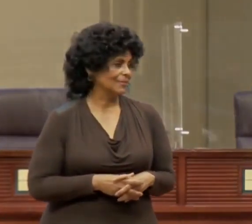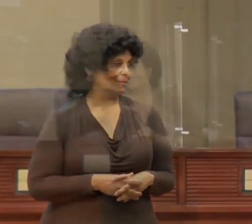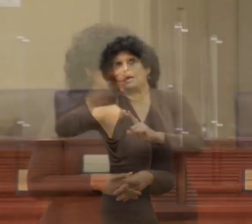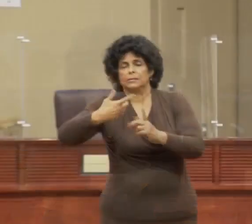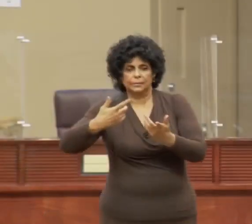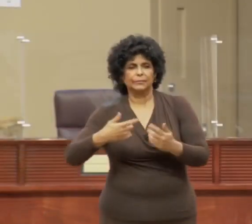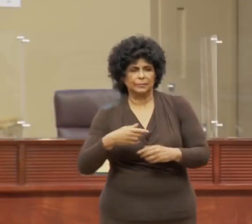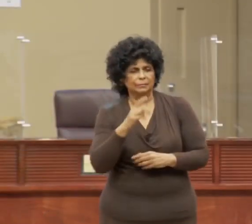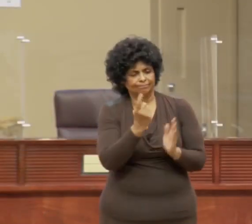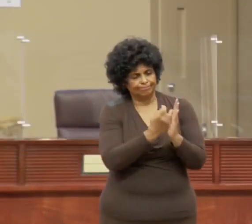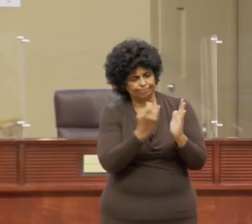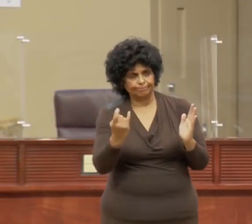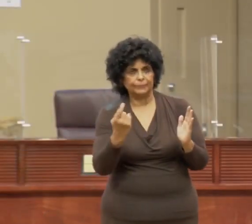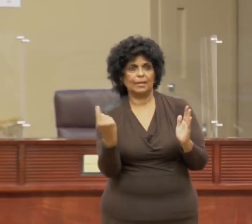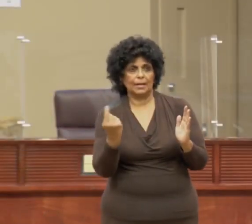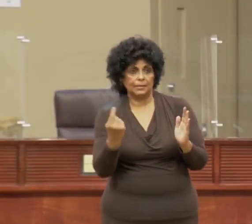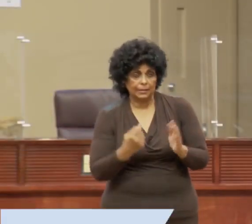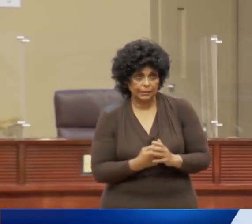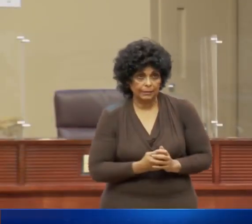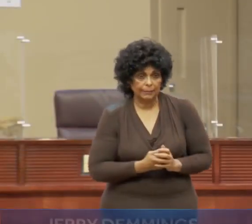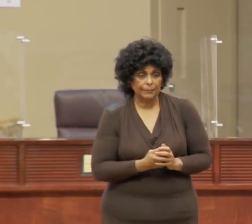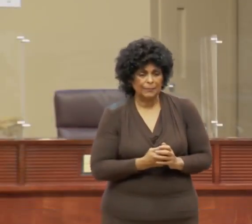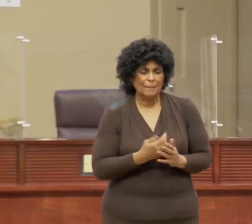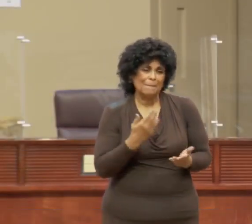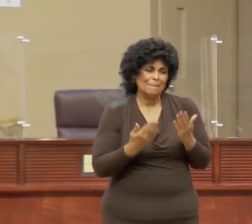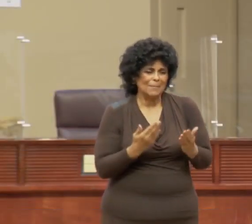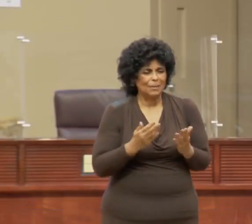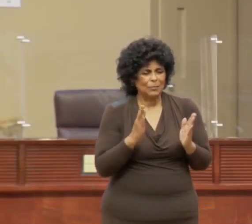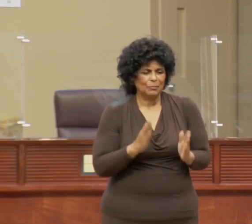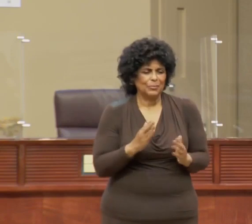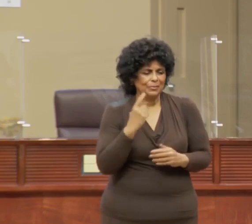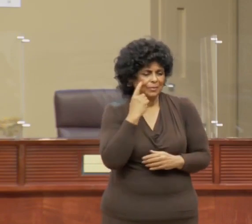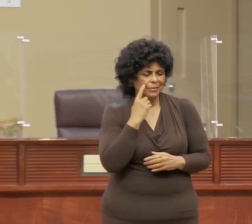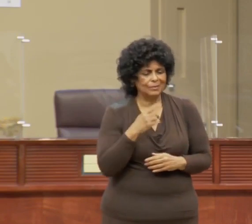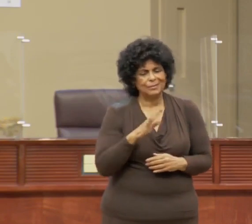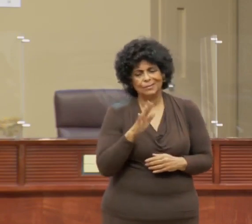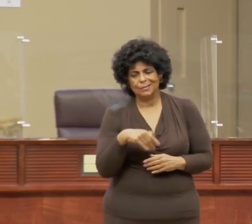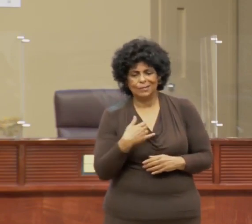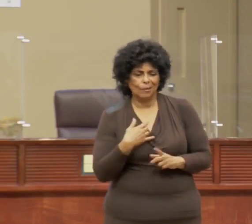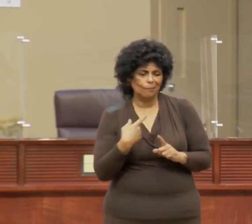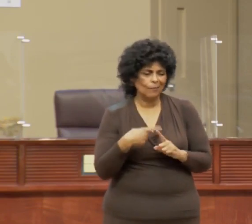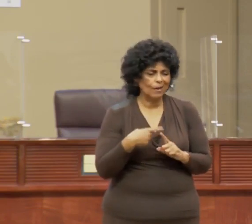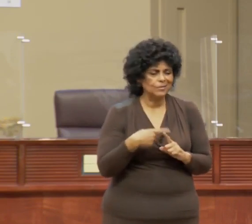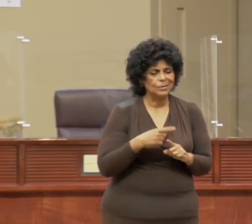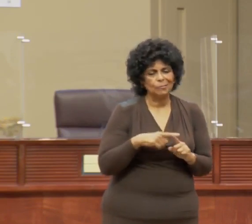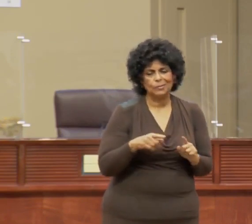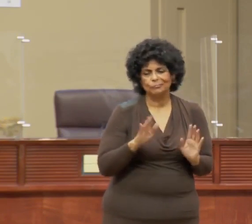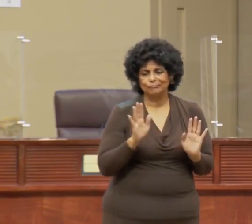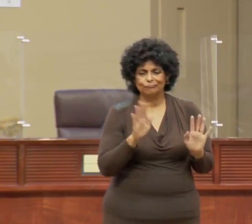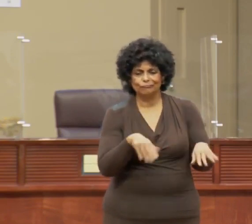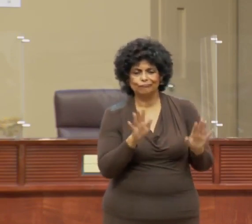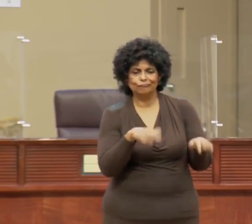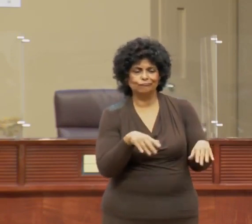EVERYONE HAVE OTHER OPONTI ORANGE COUNTY NEEDS HP.EL YOURS. TH'SAT WHAT MAYOR JERRY DEMMINGS SAID TUESDAY.